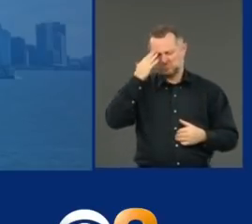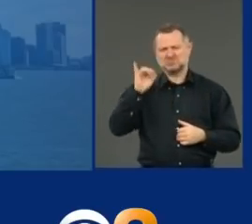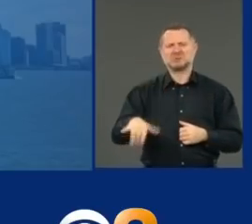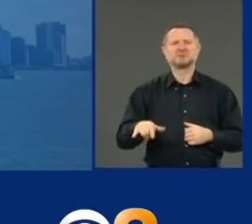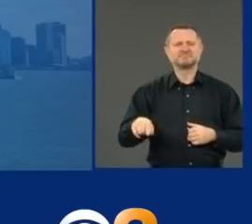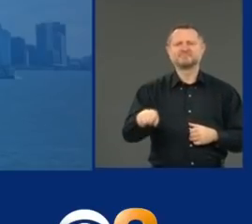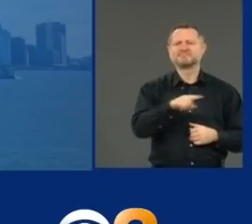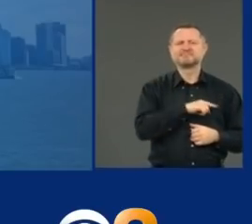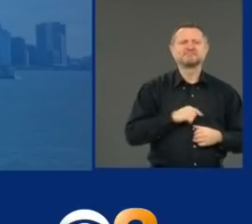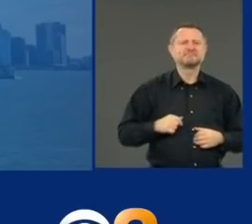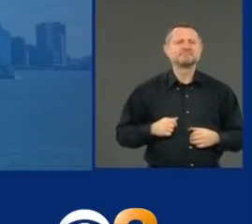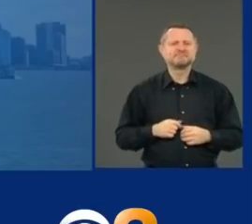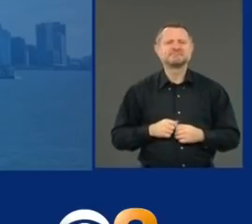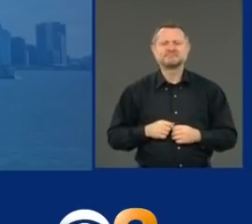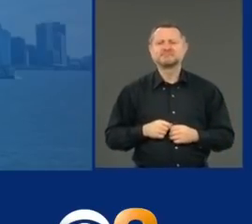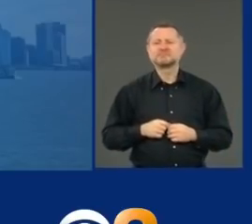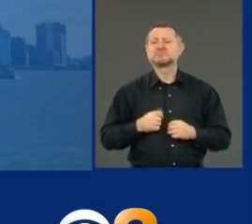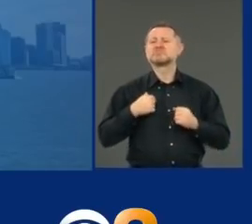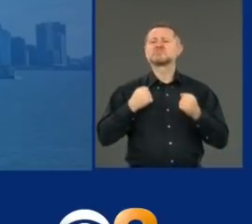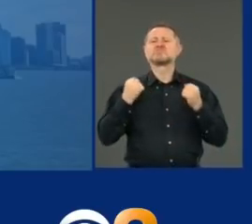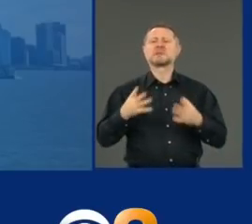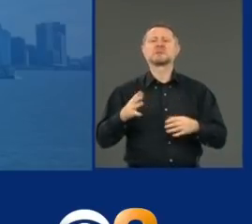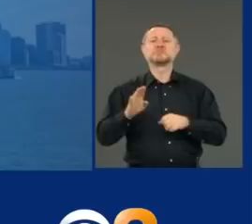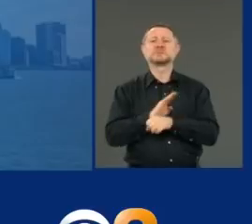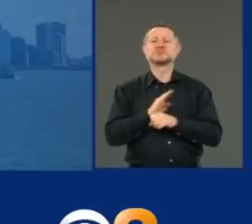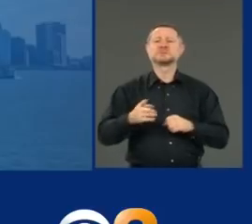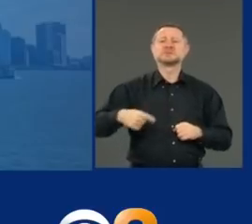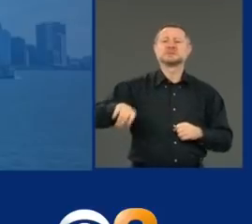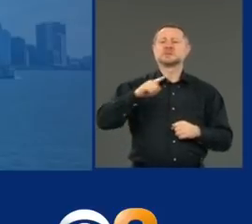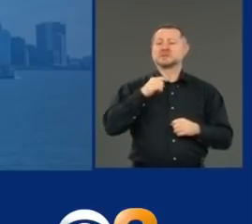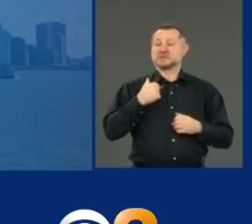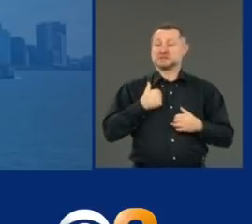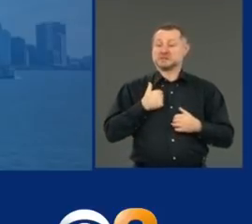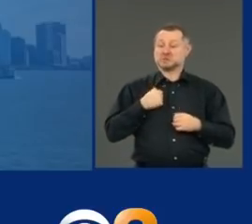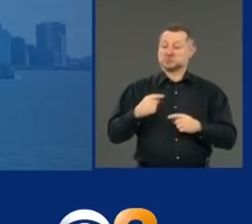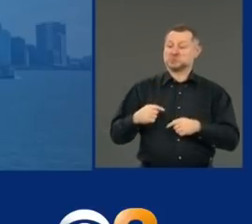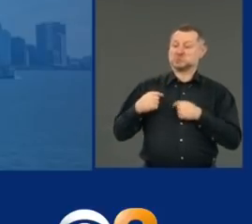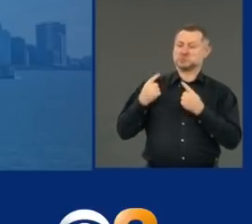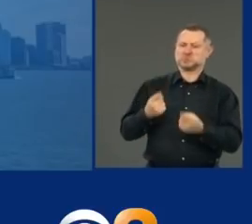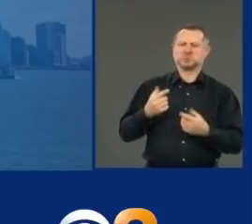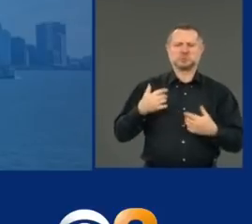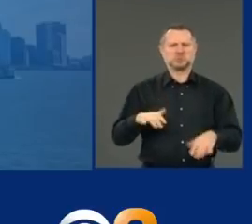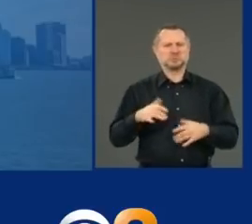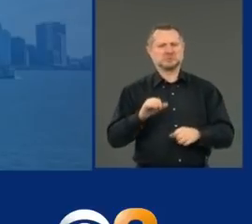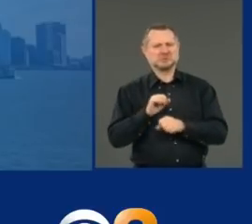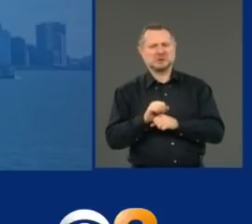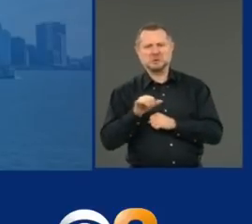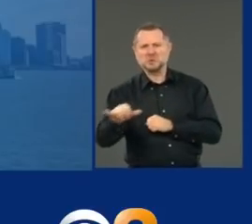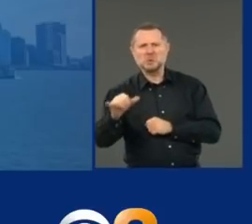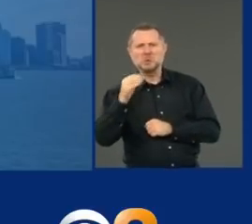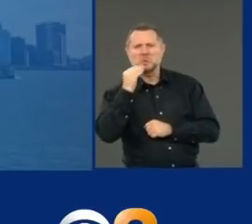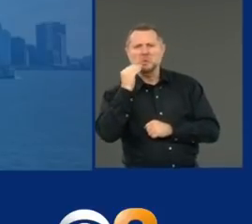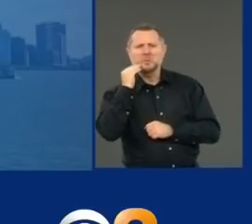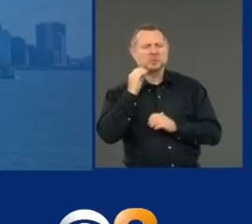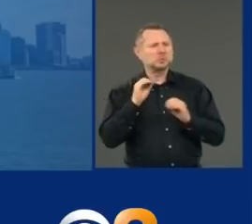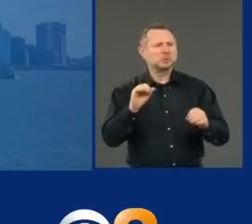WAS. BUSINESSES HAVE CLOSED AND YOU WILL SEE MANY CORPORATIONS WILL USE THIS AS AN OPPORTUNITY TO LAY OFF WORKERS.